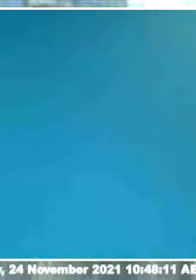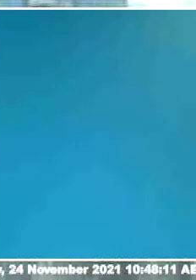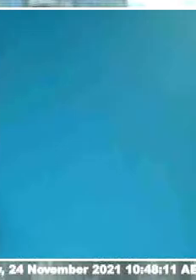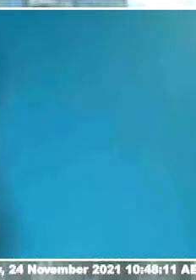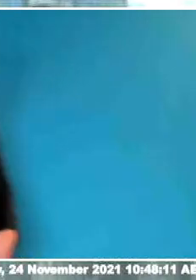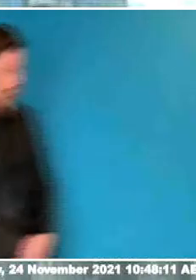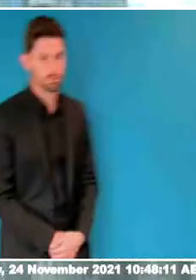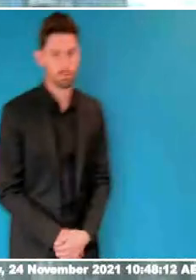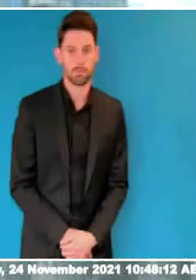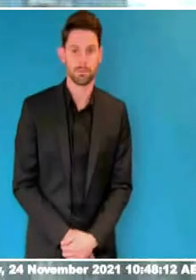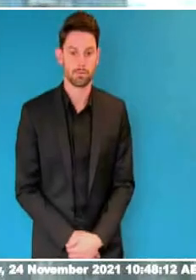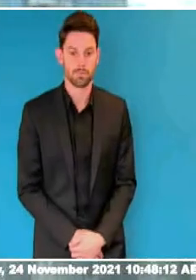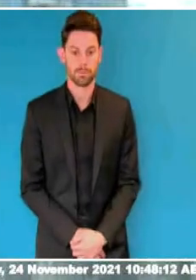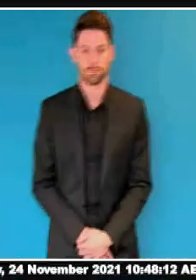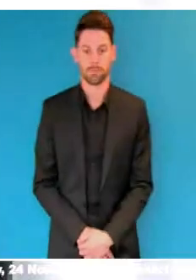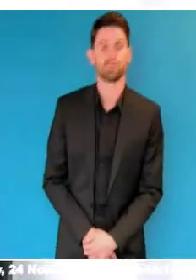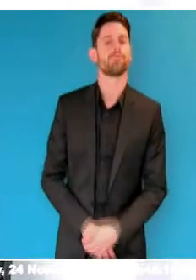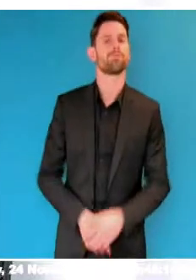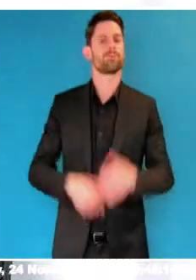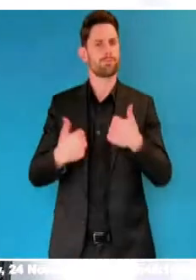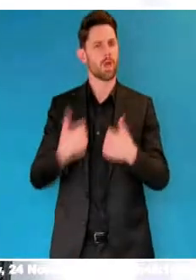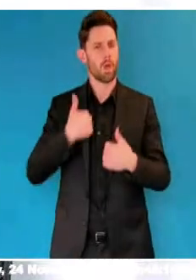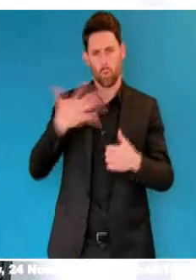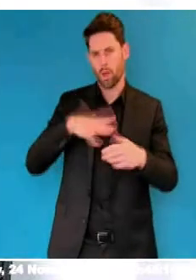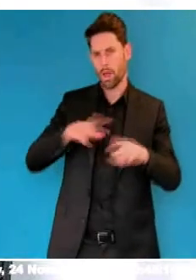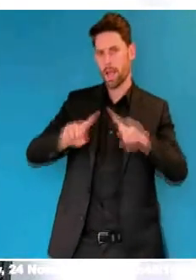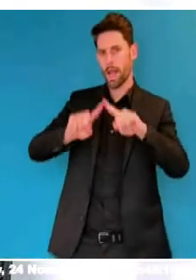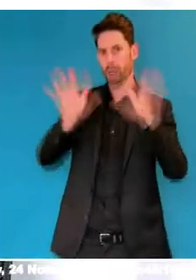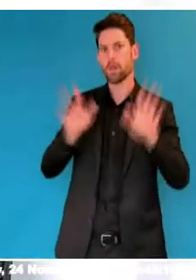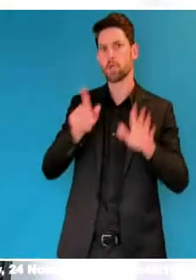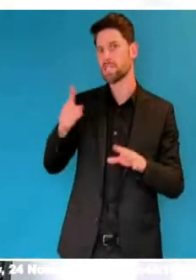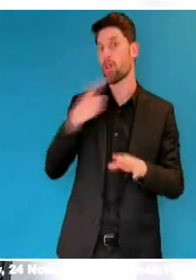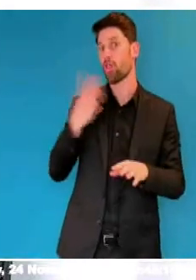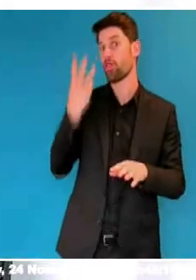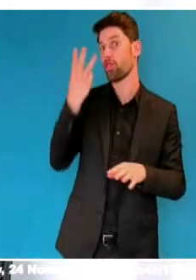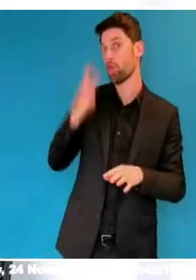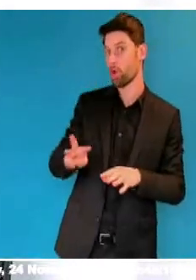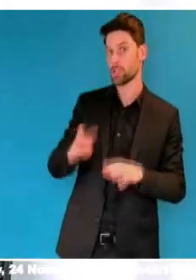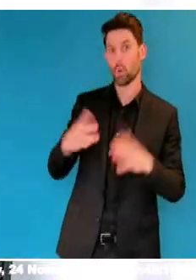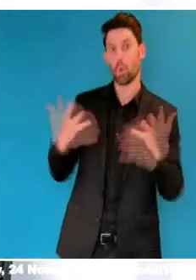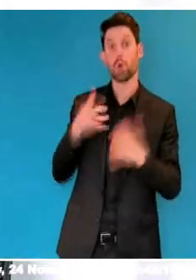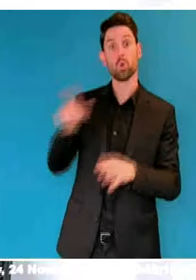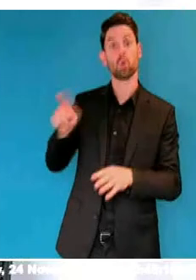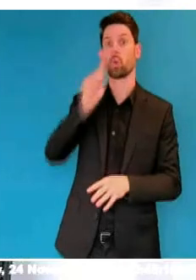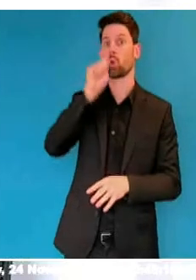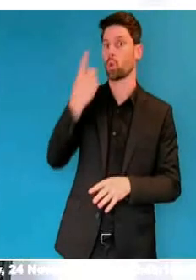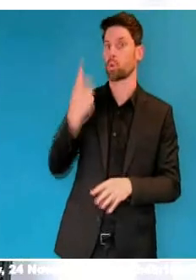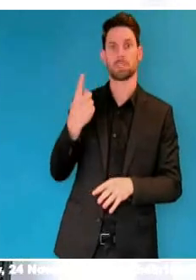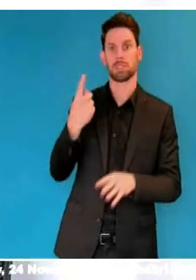occasions where you couldn't provide the adjustment and then you say "We've provided everything we've been asked for".